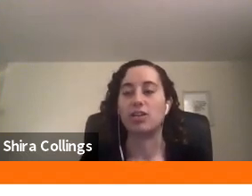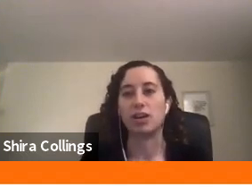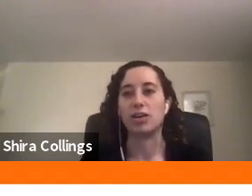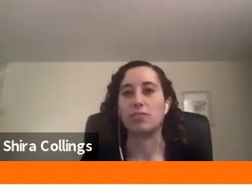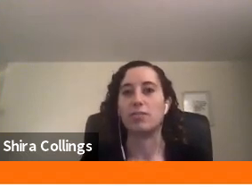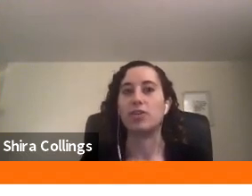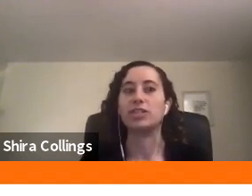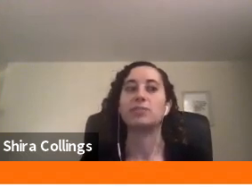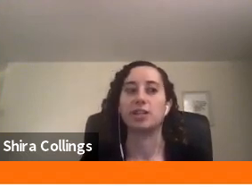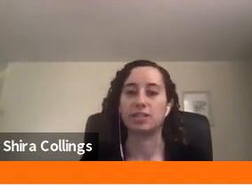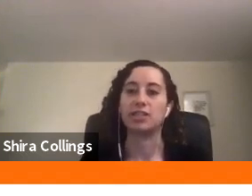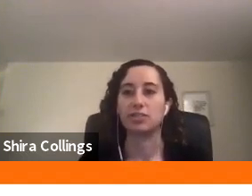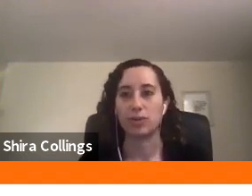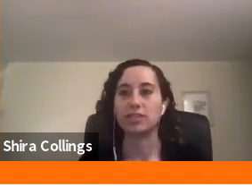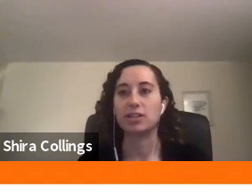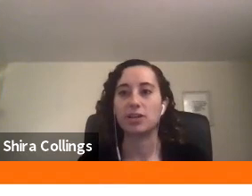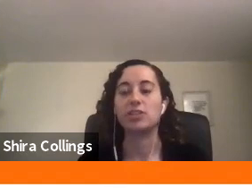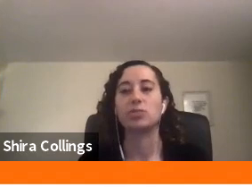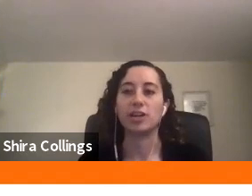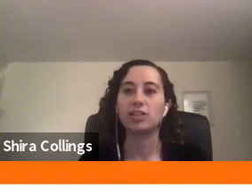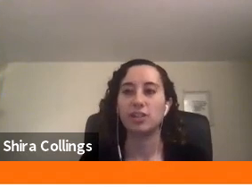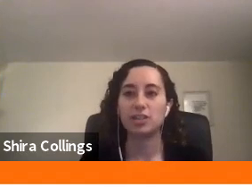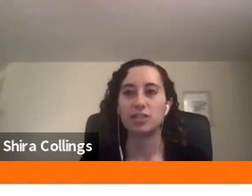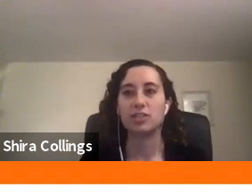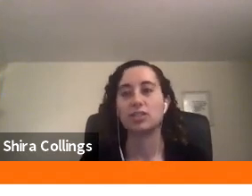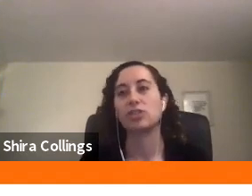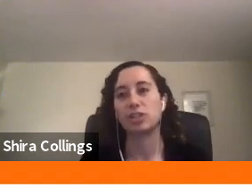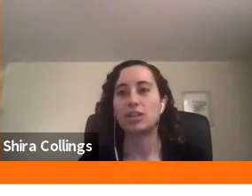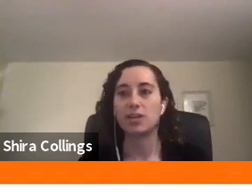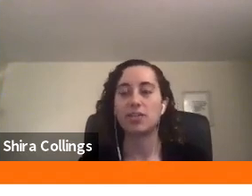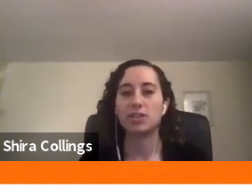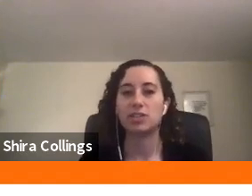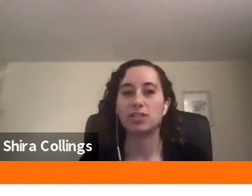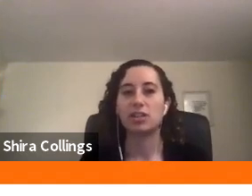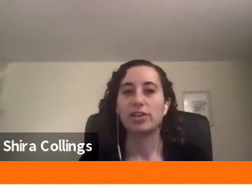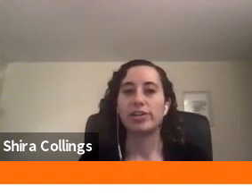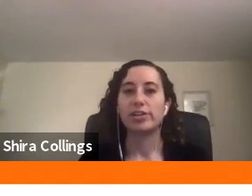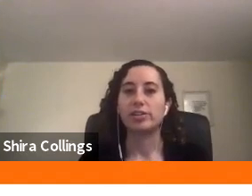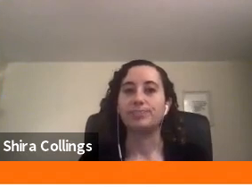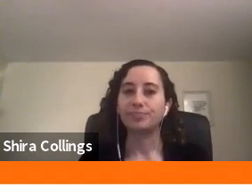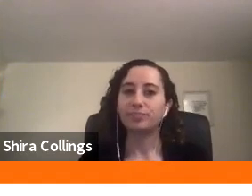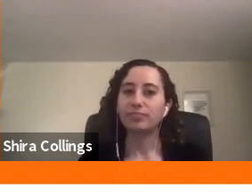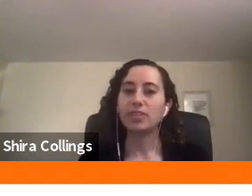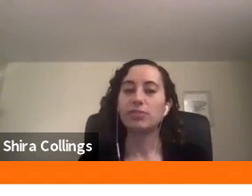eating disorder therapist in training, this is something I hear over and over again about experiences of weight